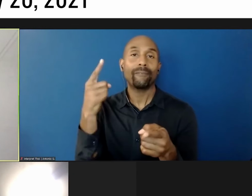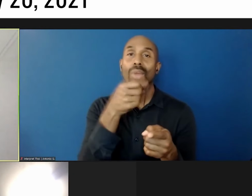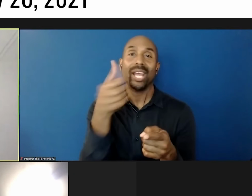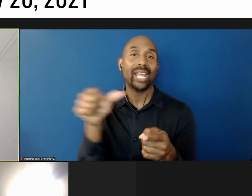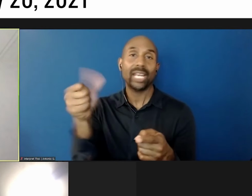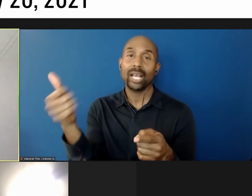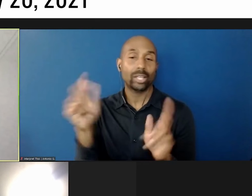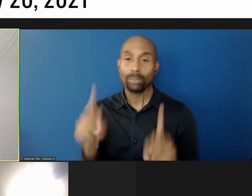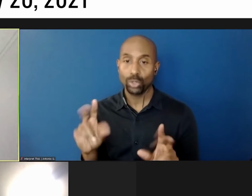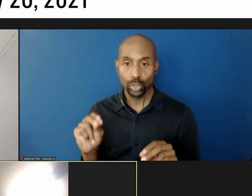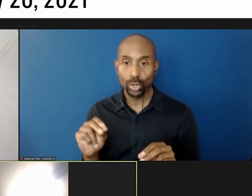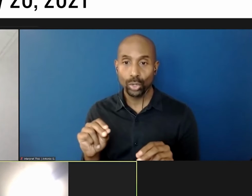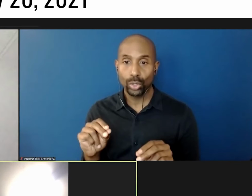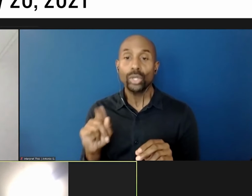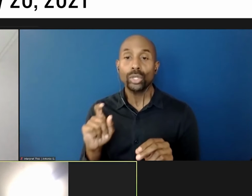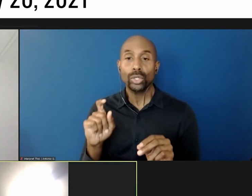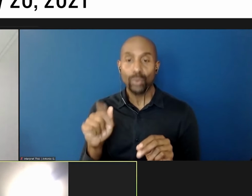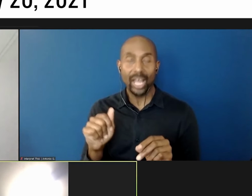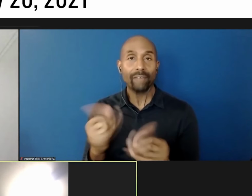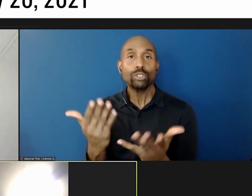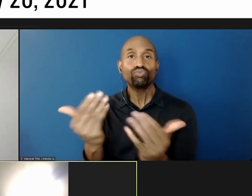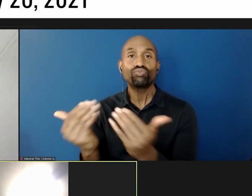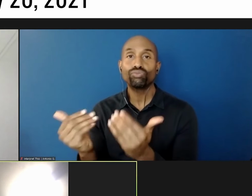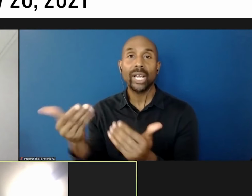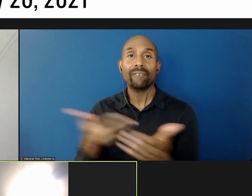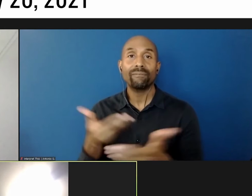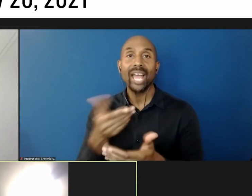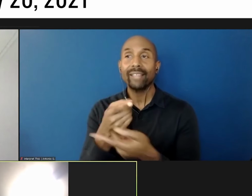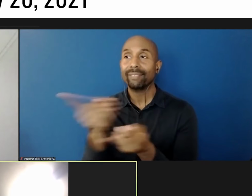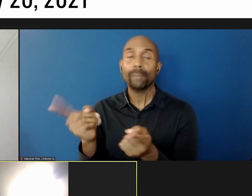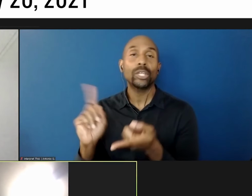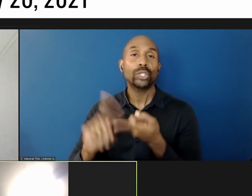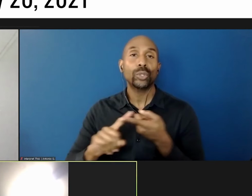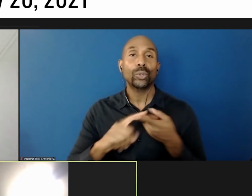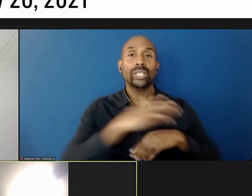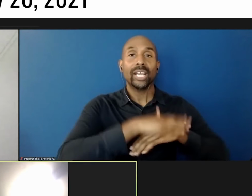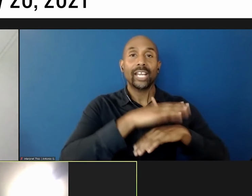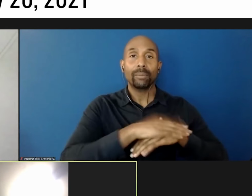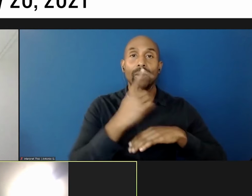bring a perspective to the table on inclusivity and disability.